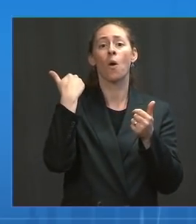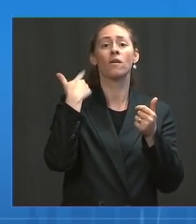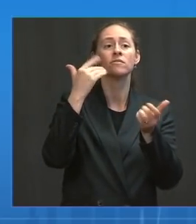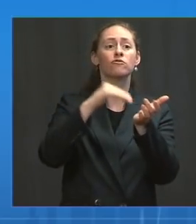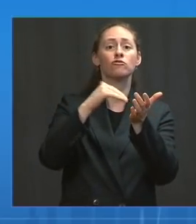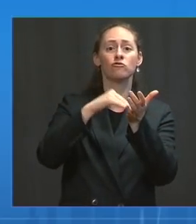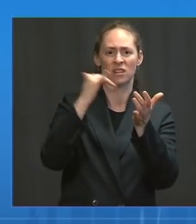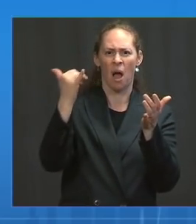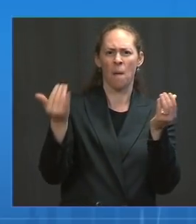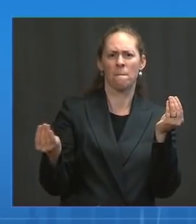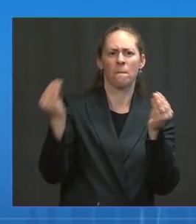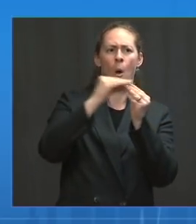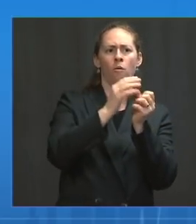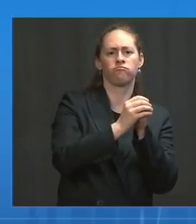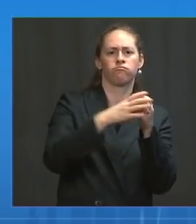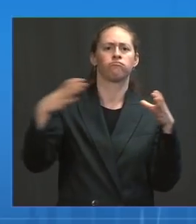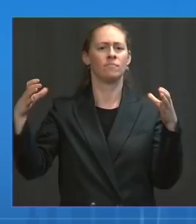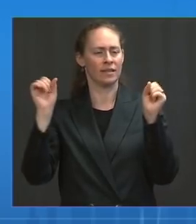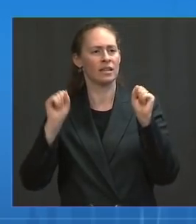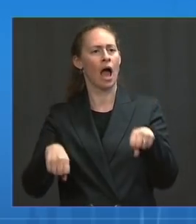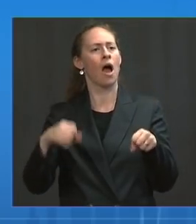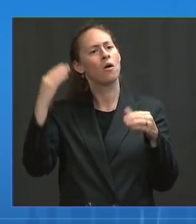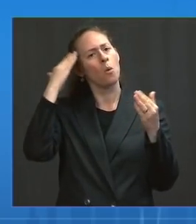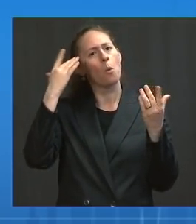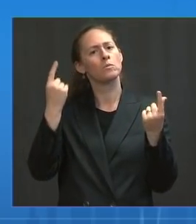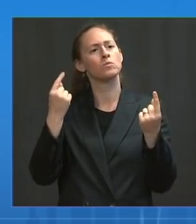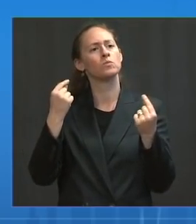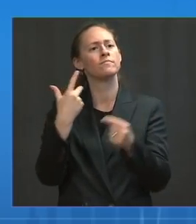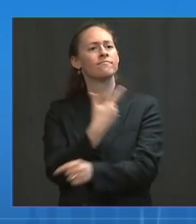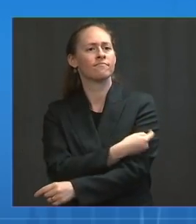with tens of thousands of family doctors now administering shots.